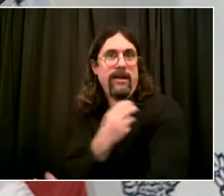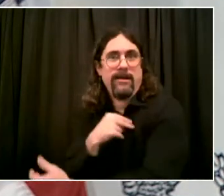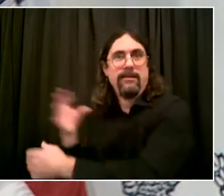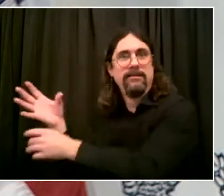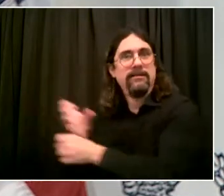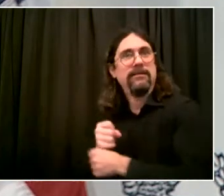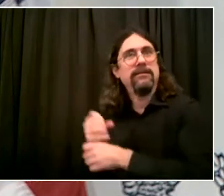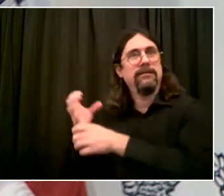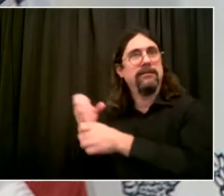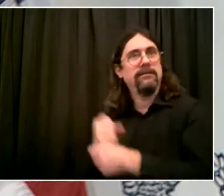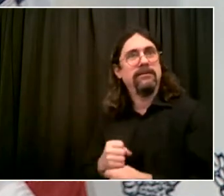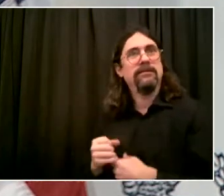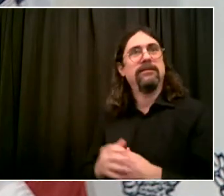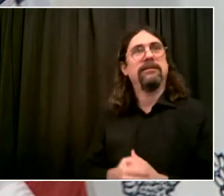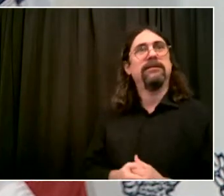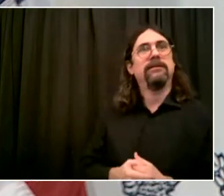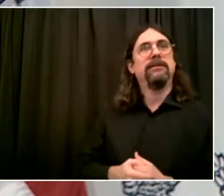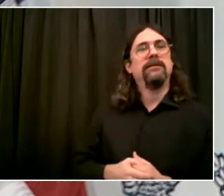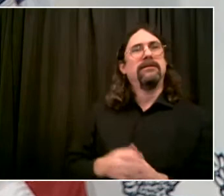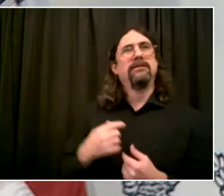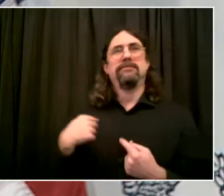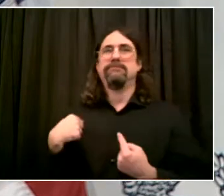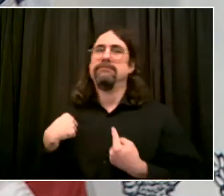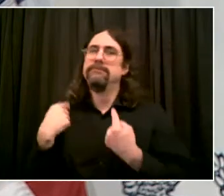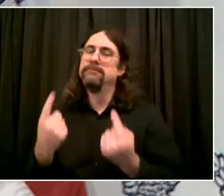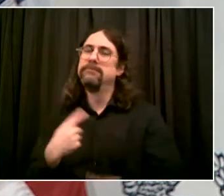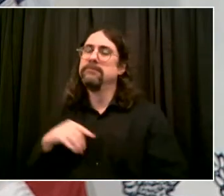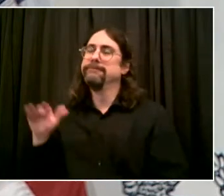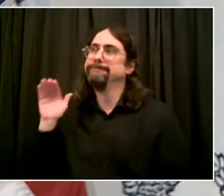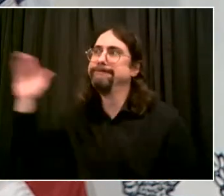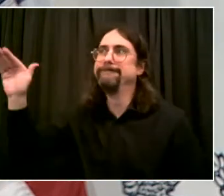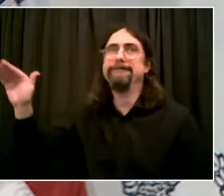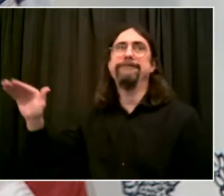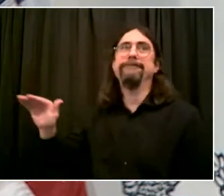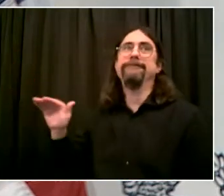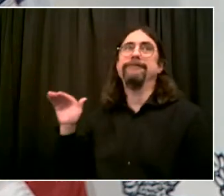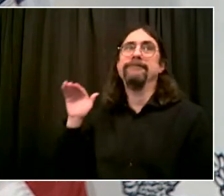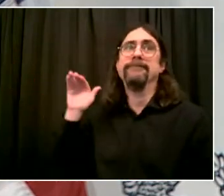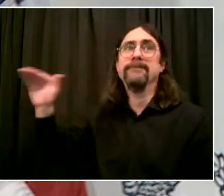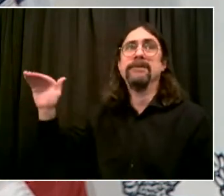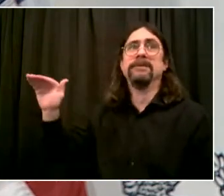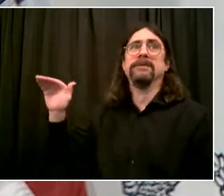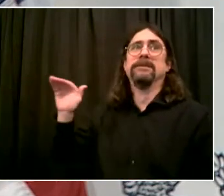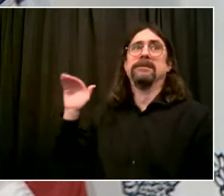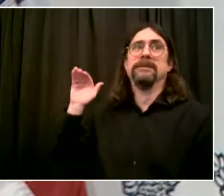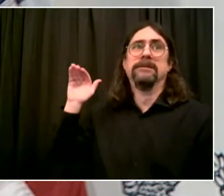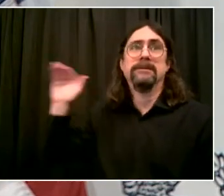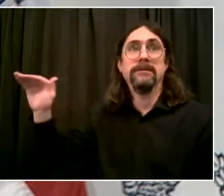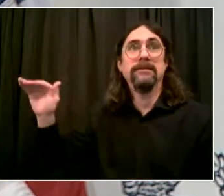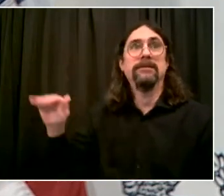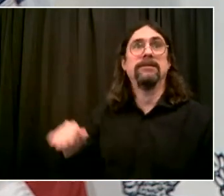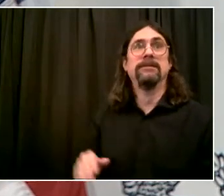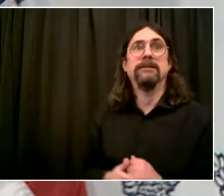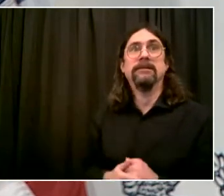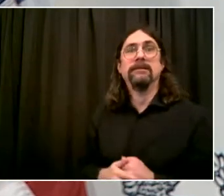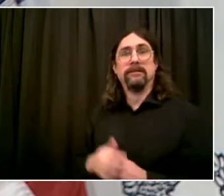DOWN TO SUPPLY, SSPUPLL Y,SSPUPLLY. CITY OF NEW YORK WE ARE